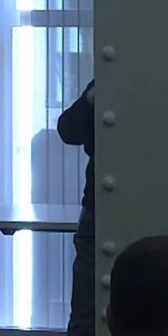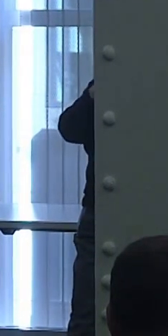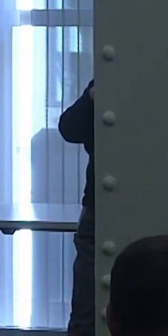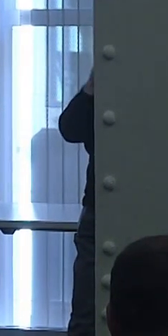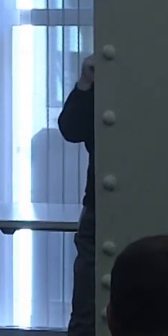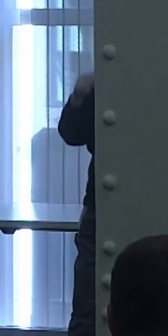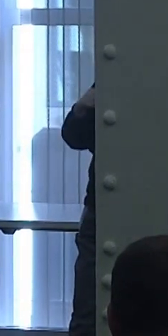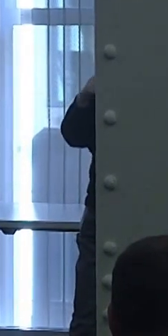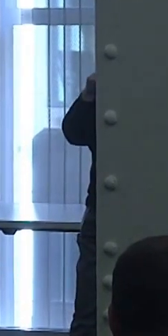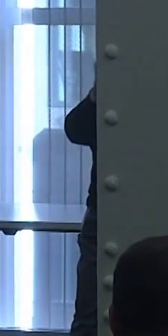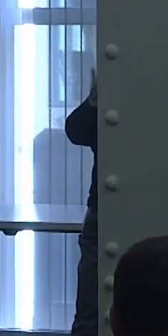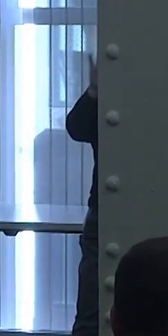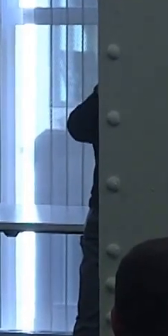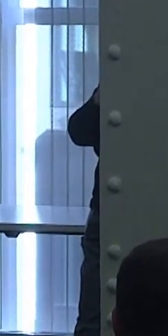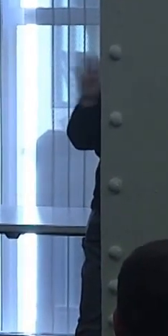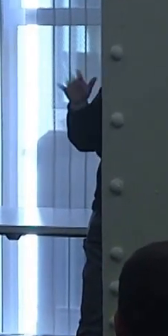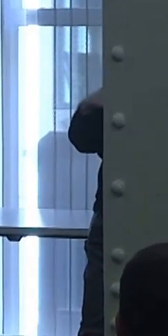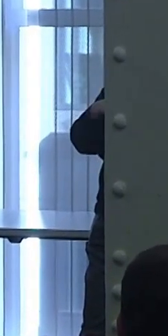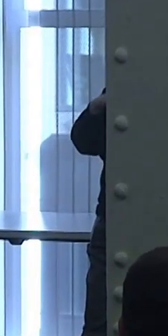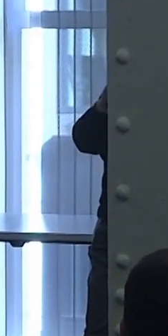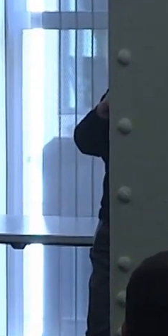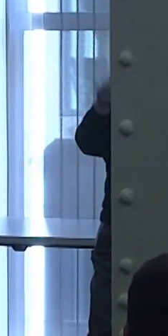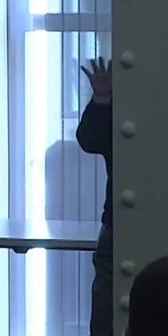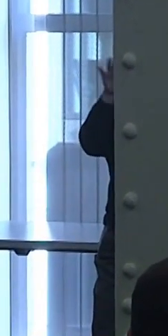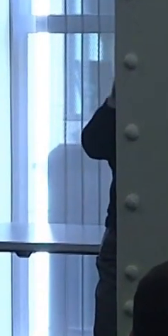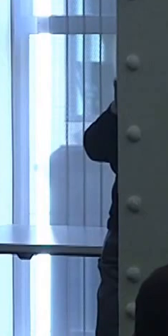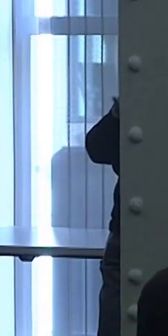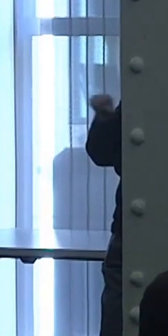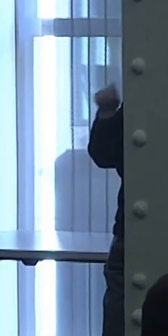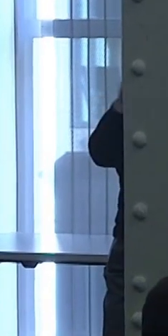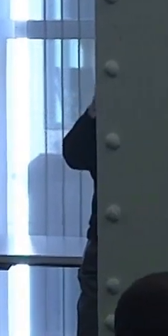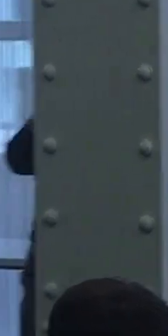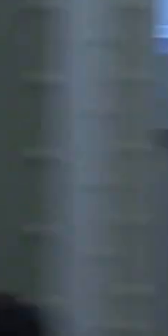I got a scholarship to go to U of A, or University of Arizona.